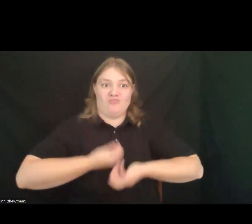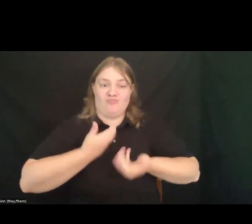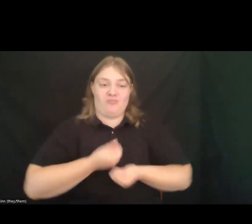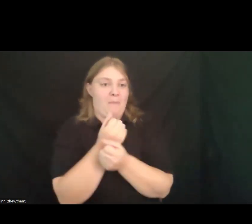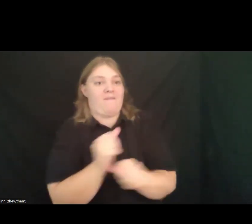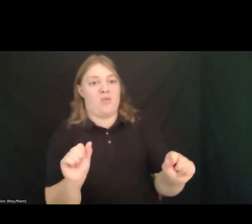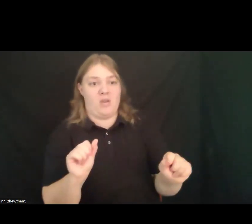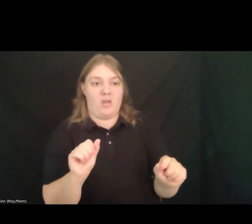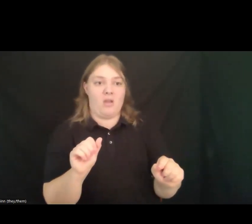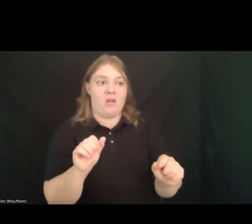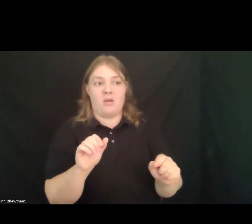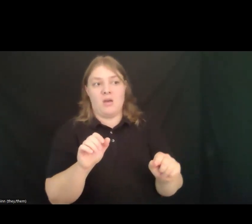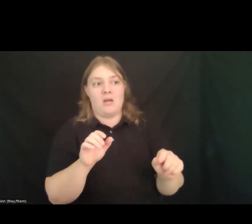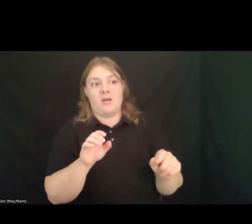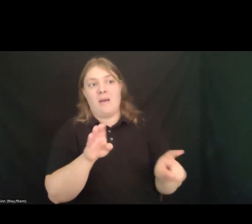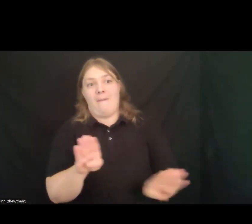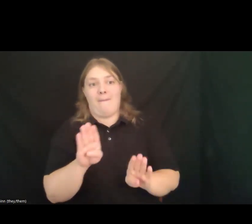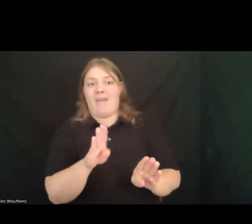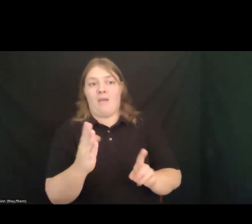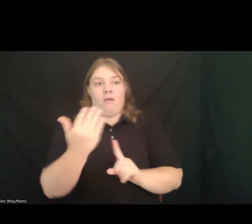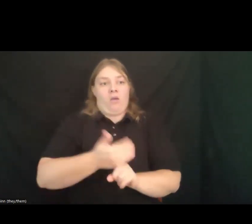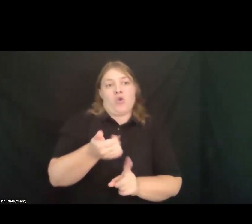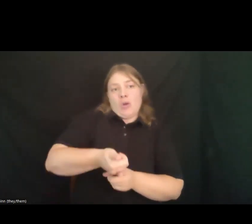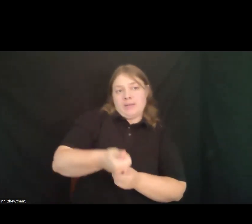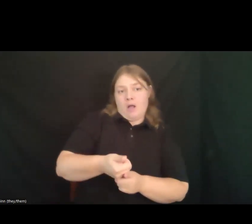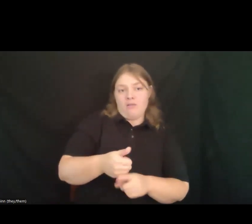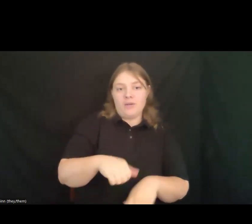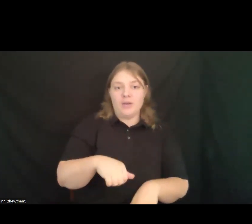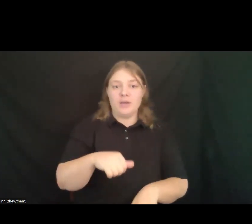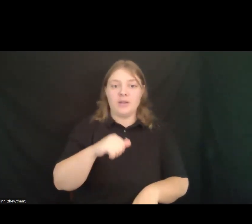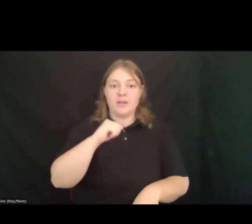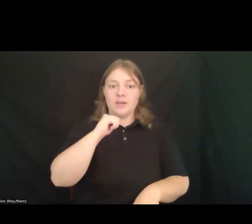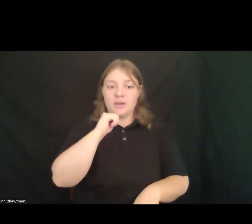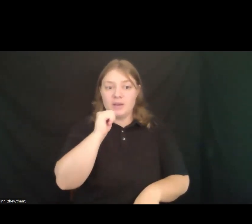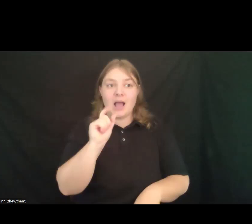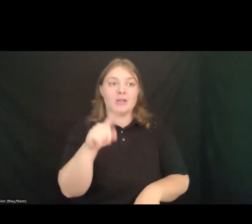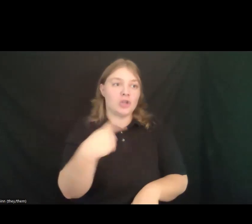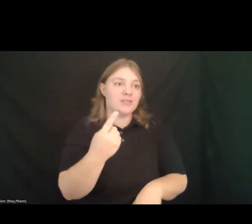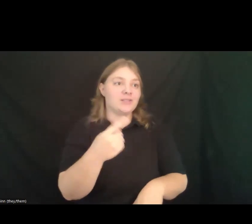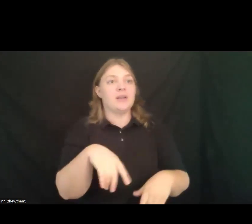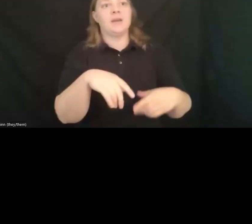to be able to have not just um visuals as far as you know safe space um stickers or you know